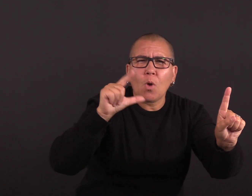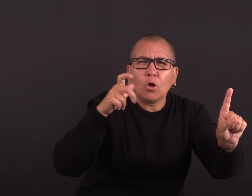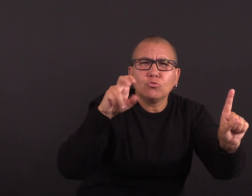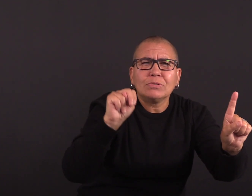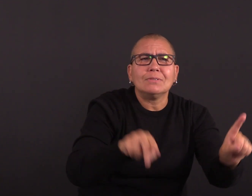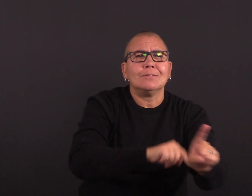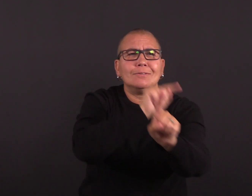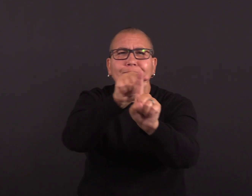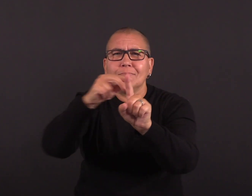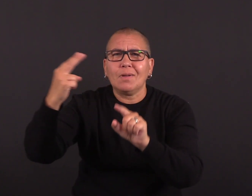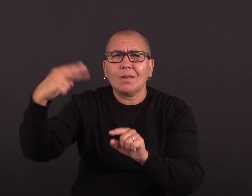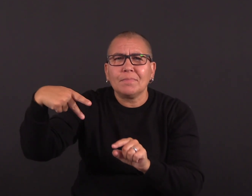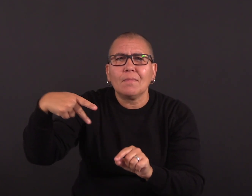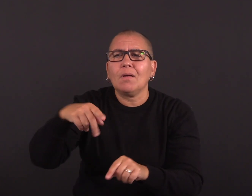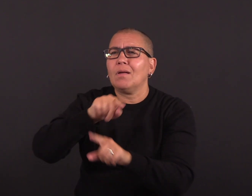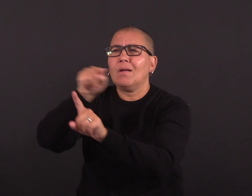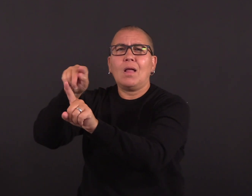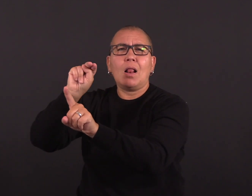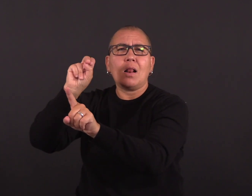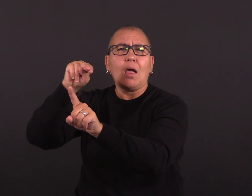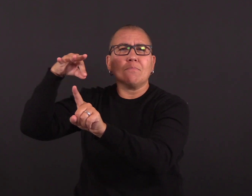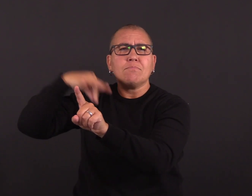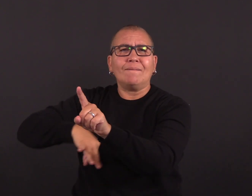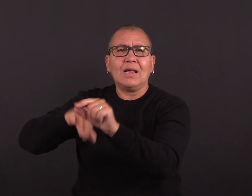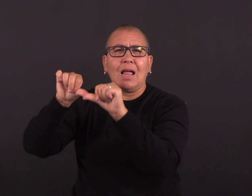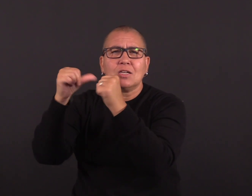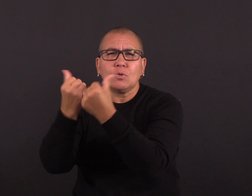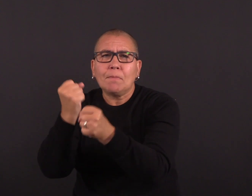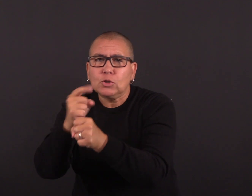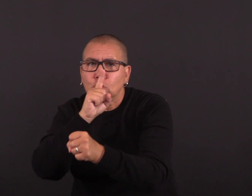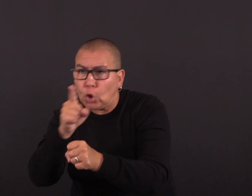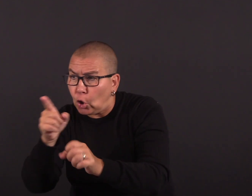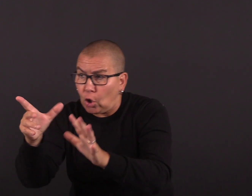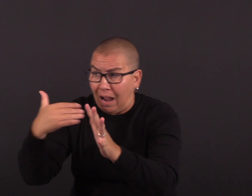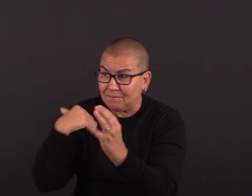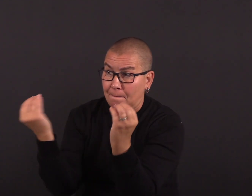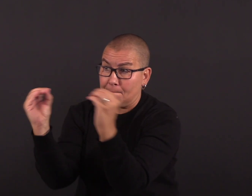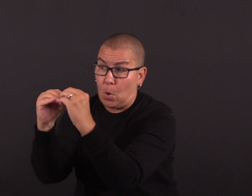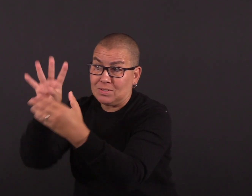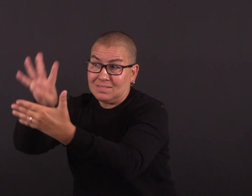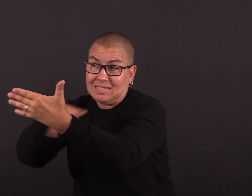Recipients didn't have to pay for COVID-19 vaccines during the pandemic emergency,